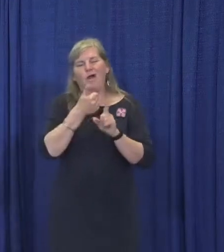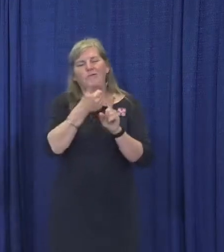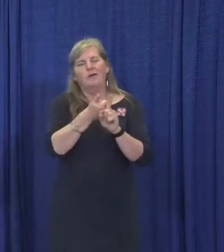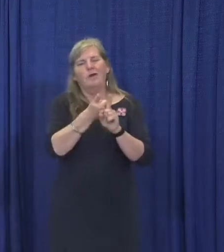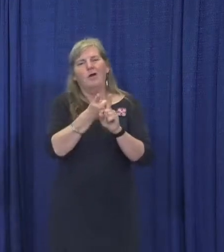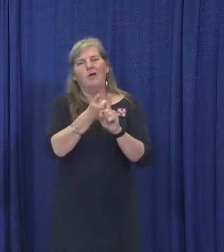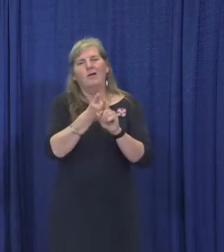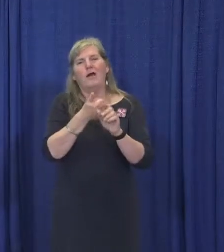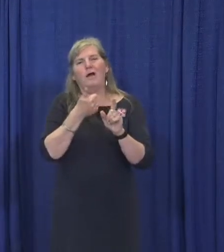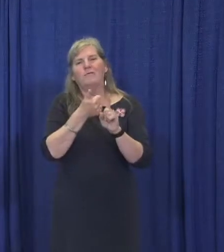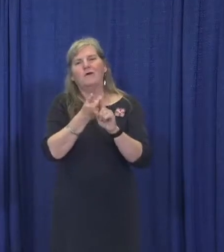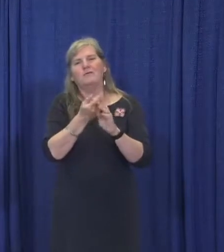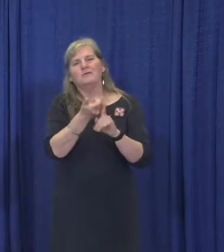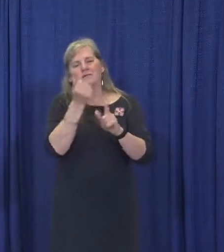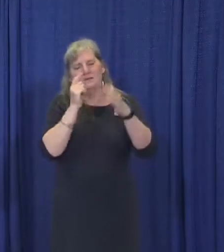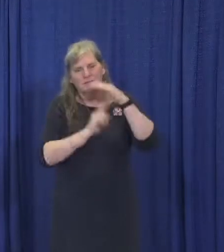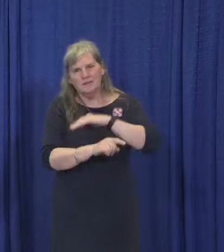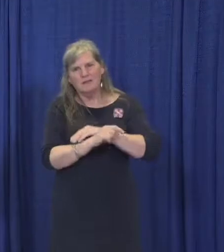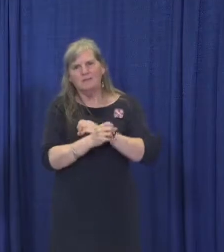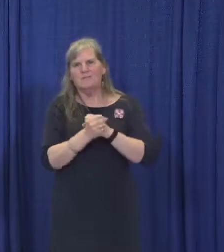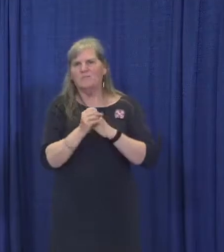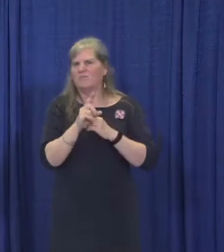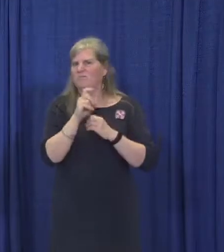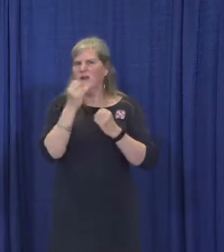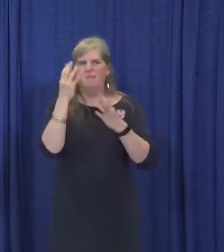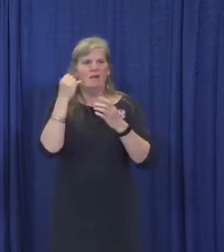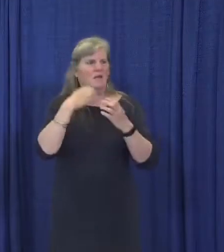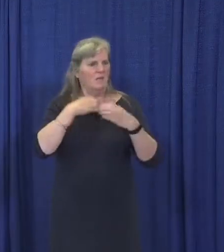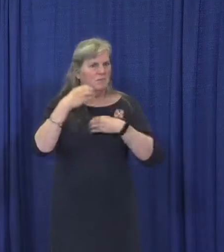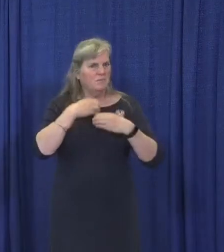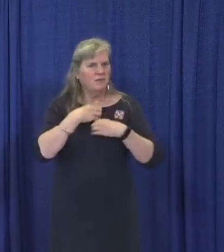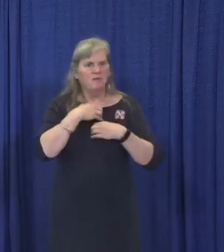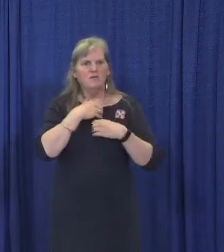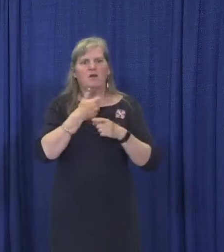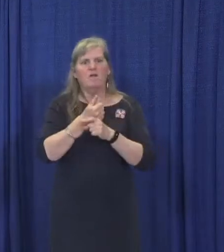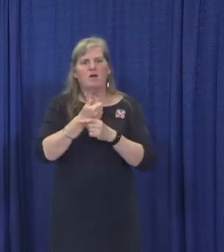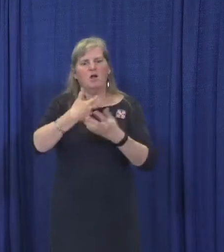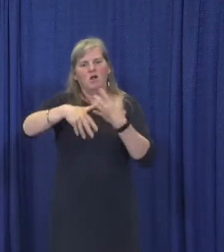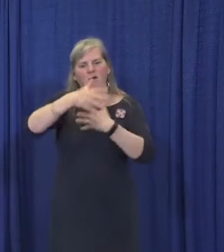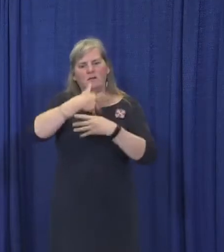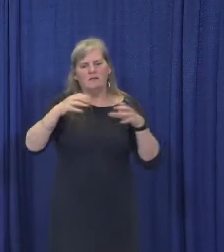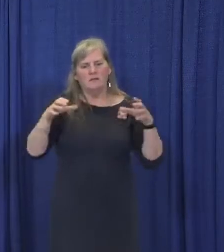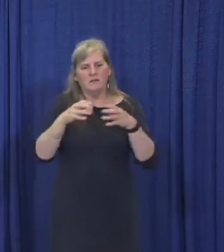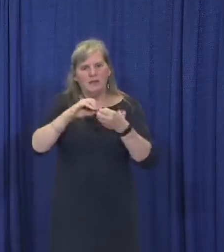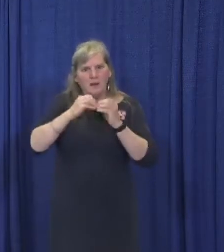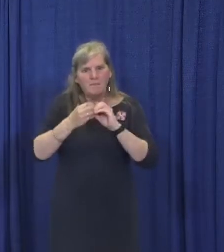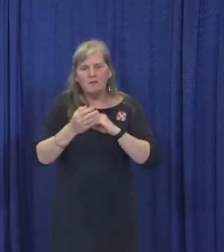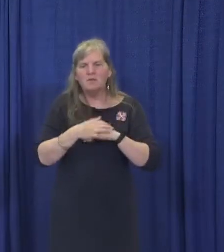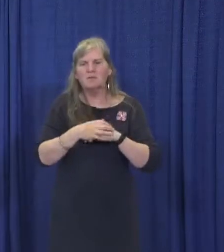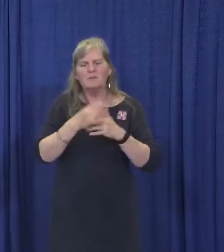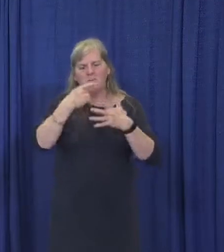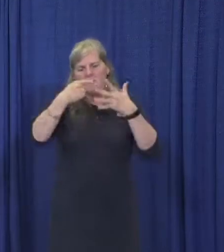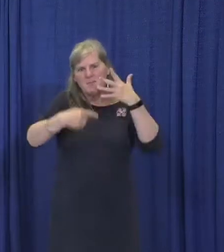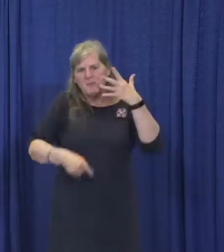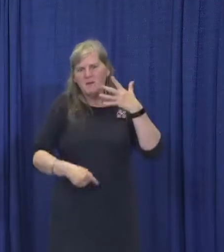isolate, 1,269 complaints with gathering sizes data.